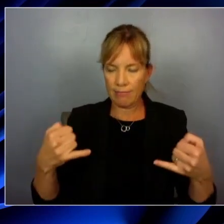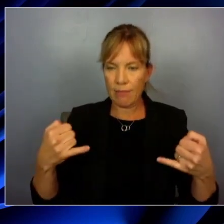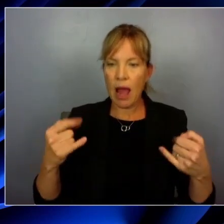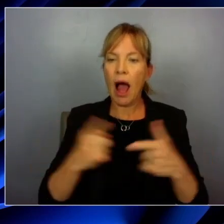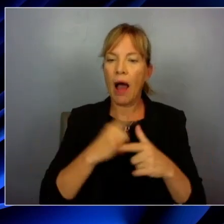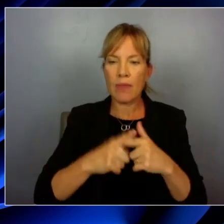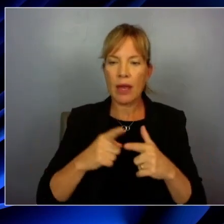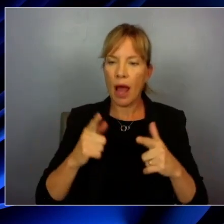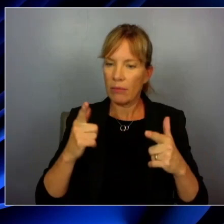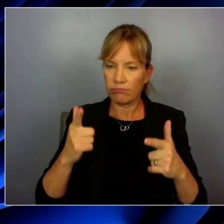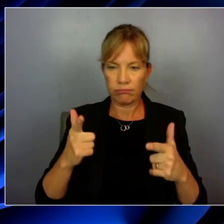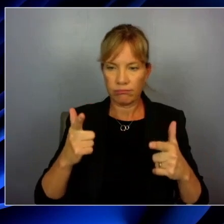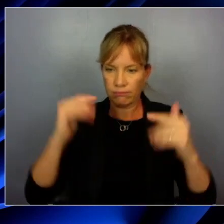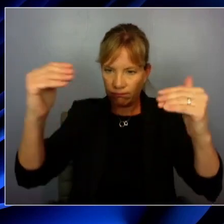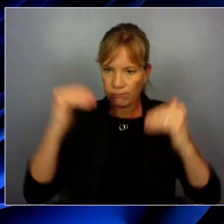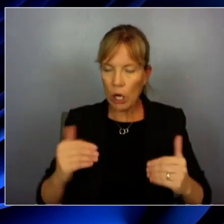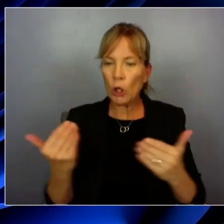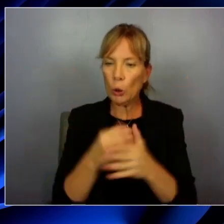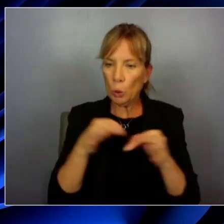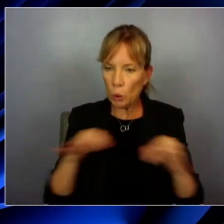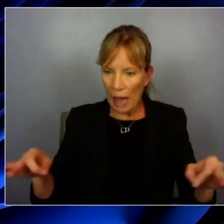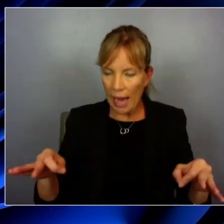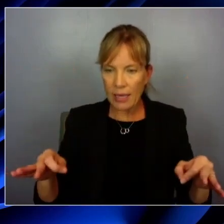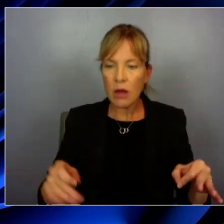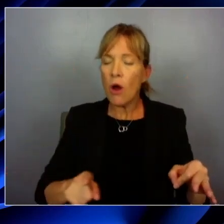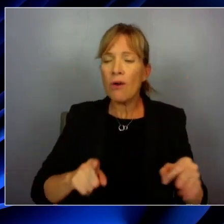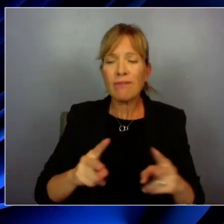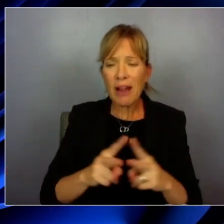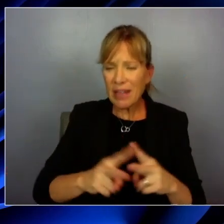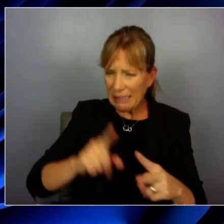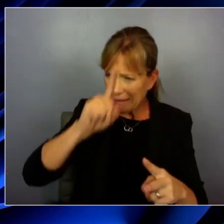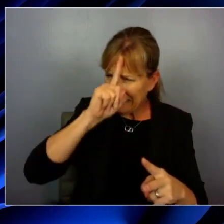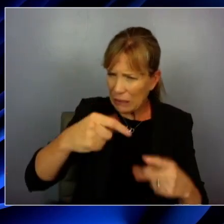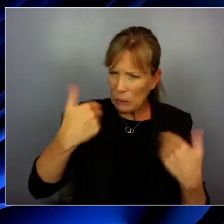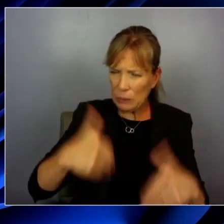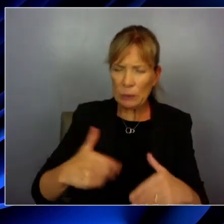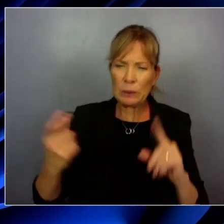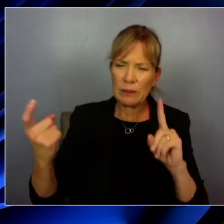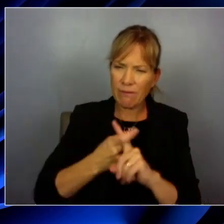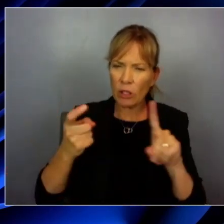So this really intelligent default standard, discoverable voice typing option,